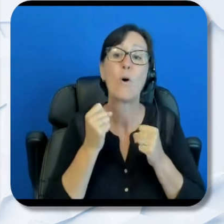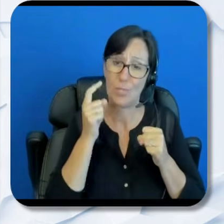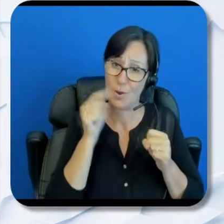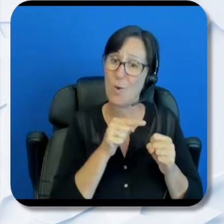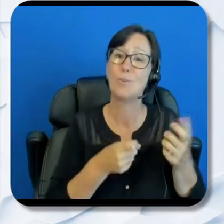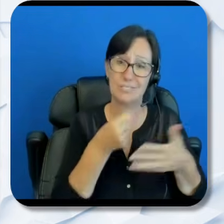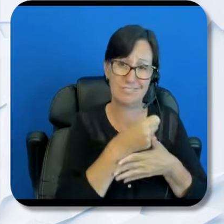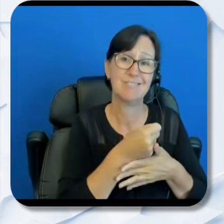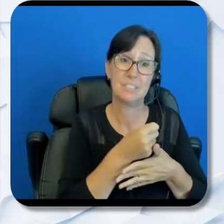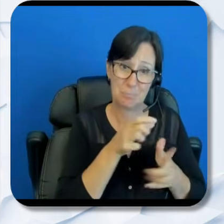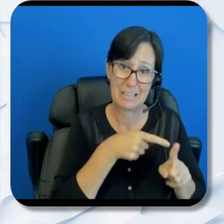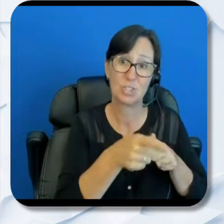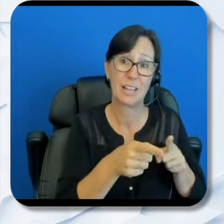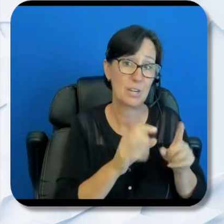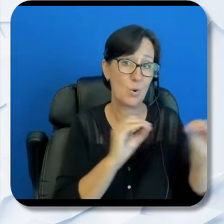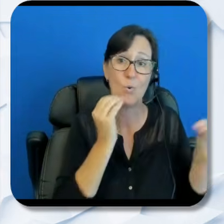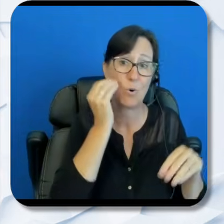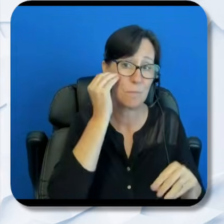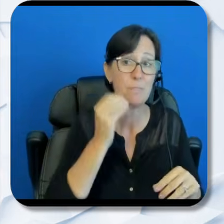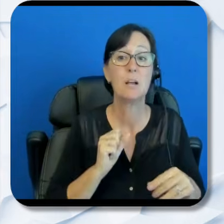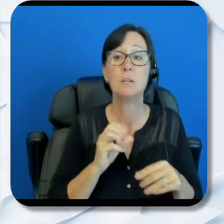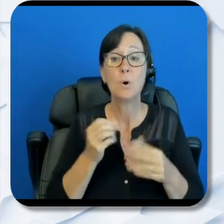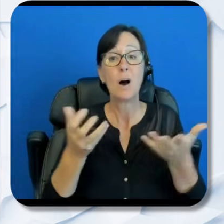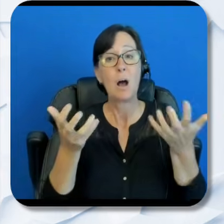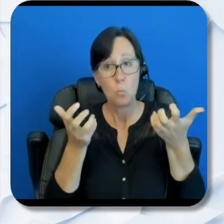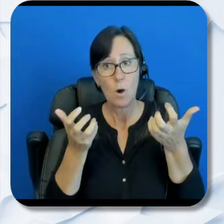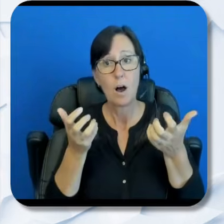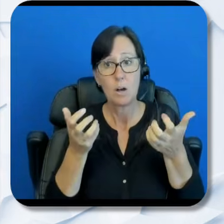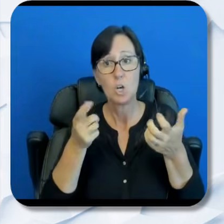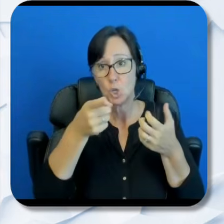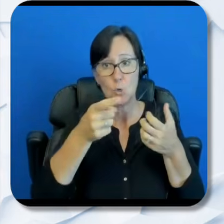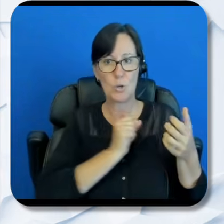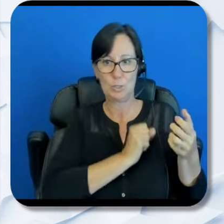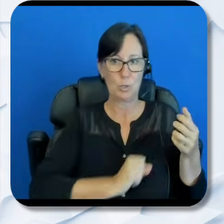So today, I want you to go ahead and put on that superhero cape,